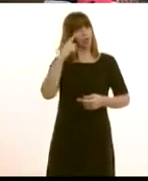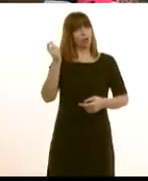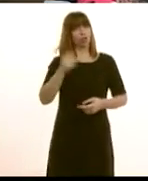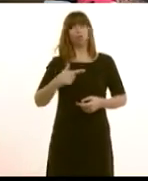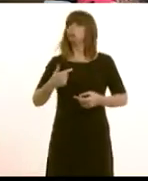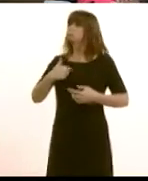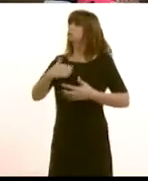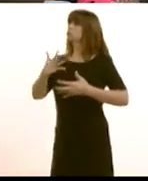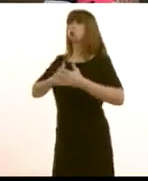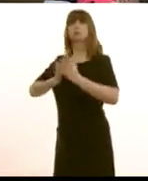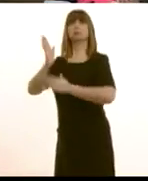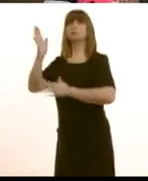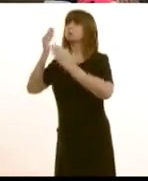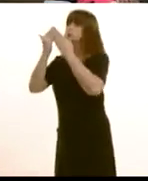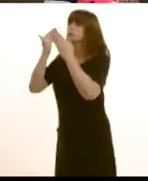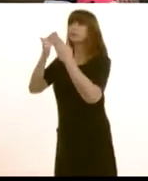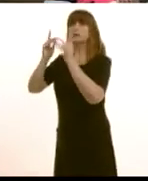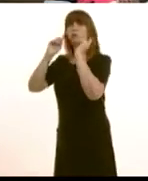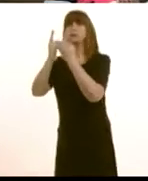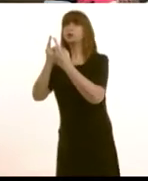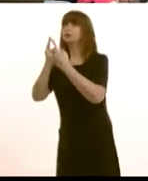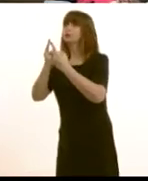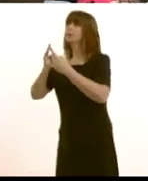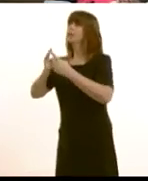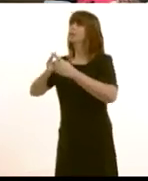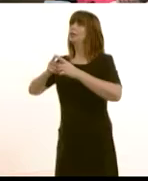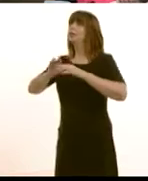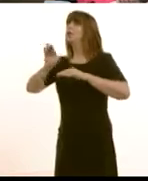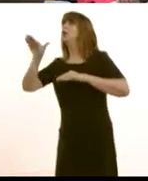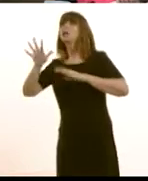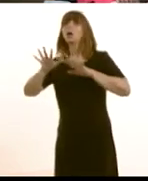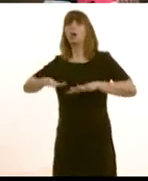That is what she objects to. Now, I do not agree with that position. I donít think that